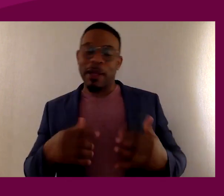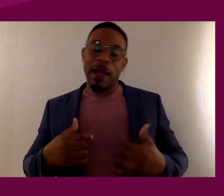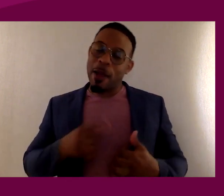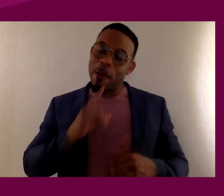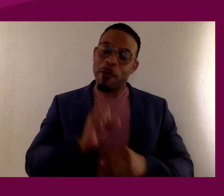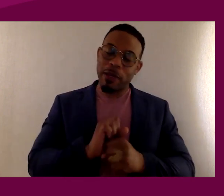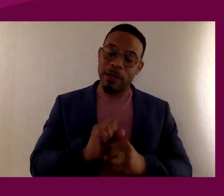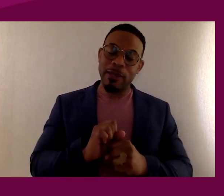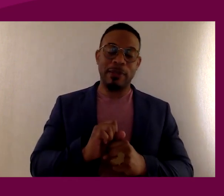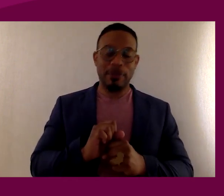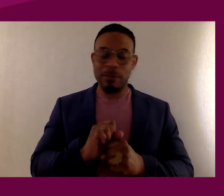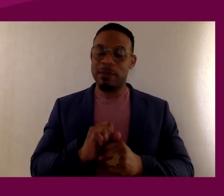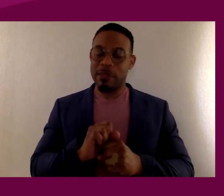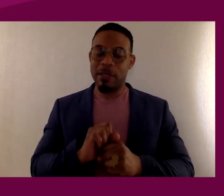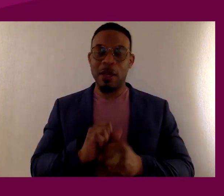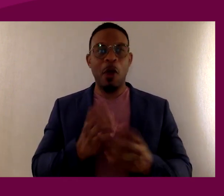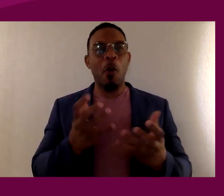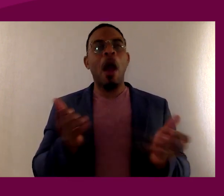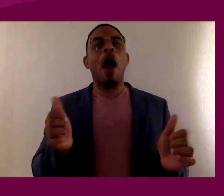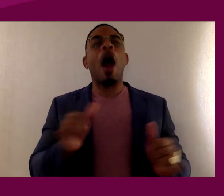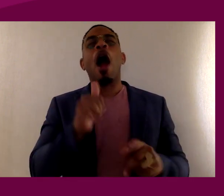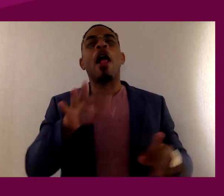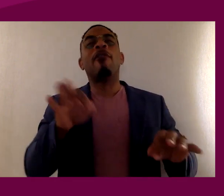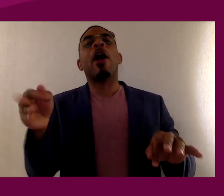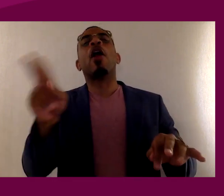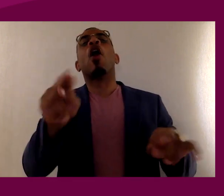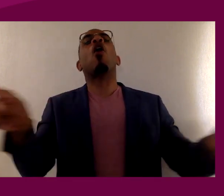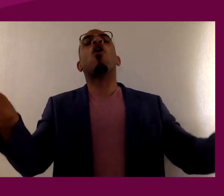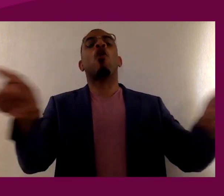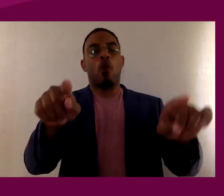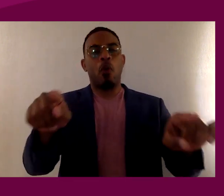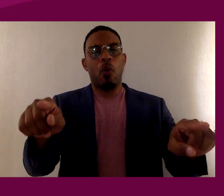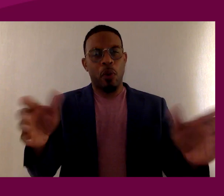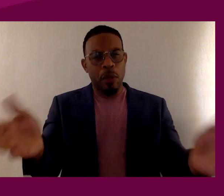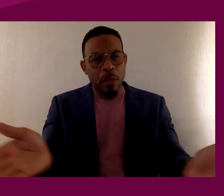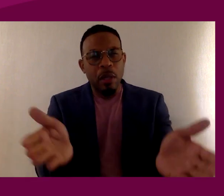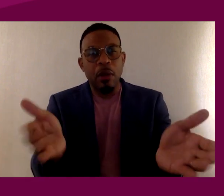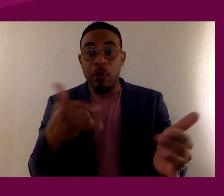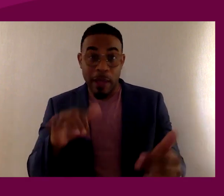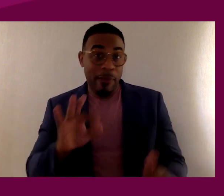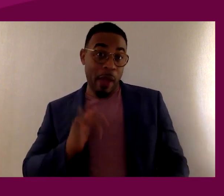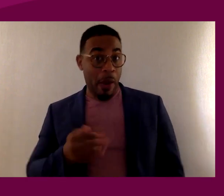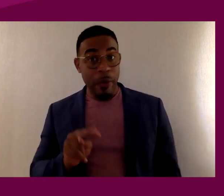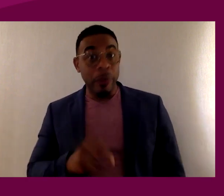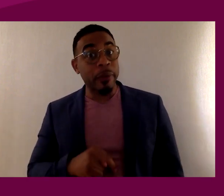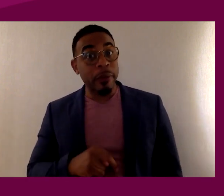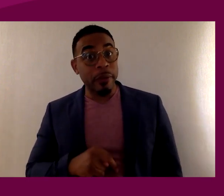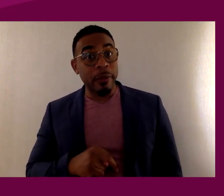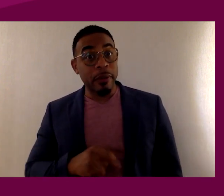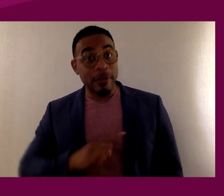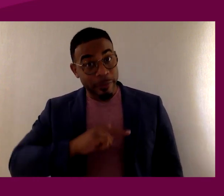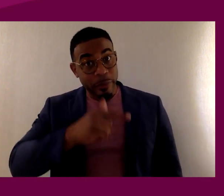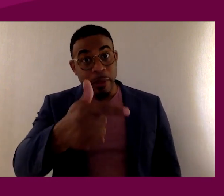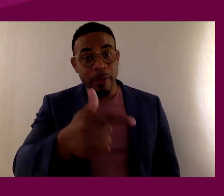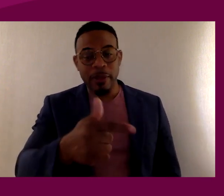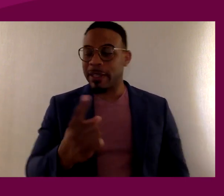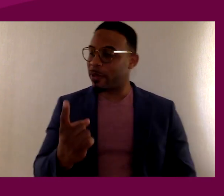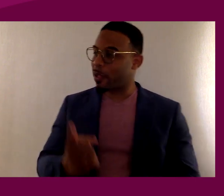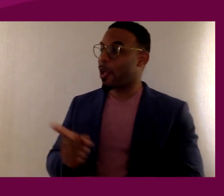I got a few, but I'm really encouraging others, find your own. We had to find our own.